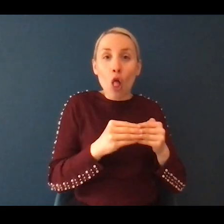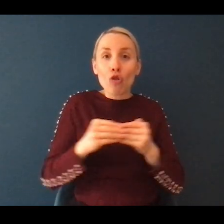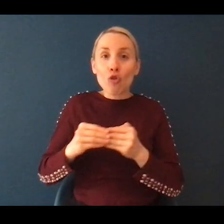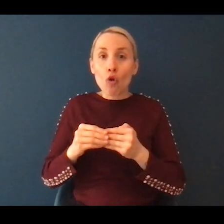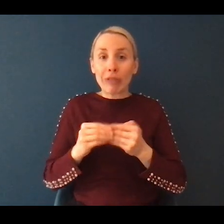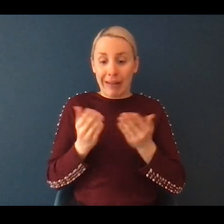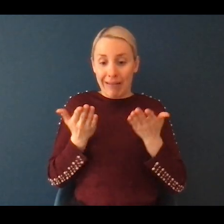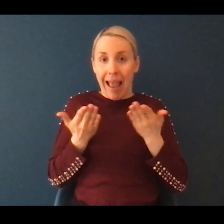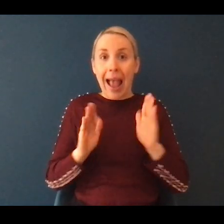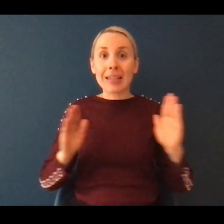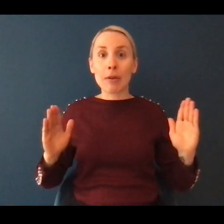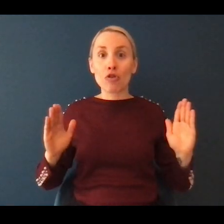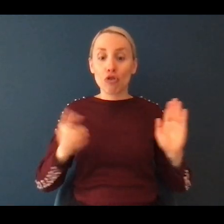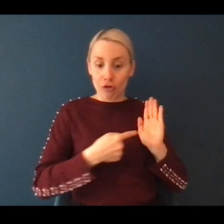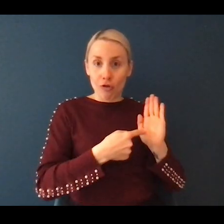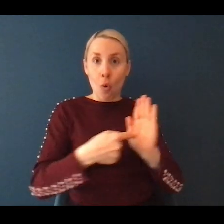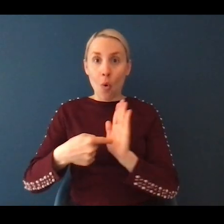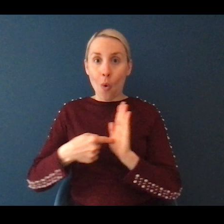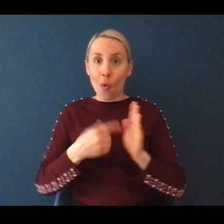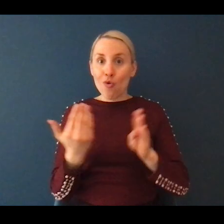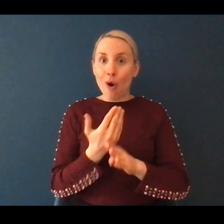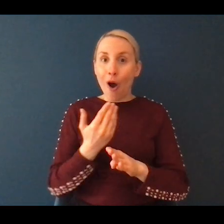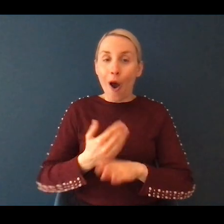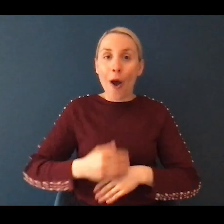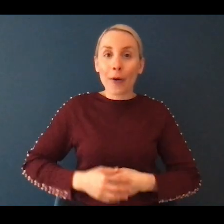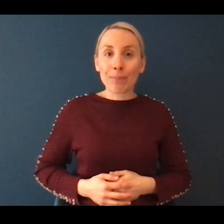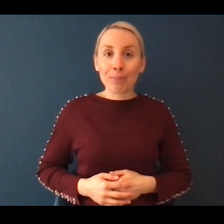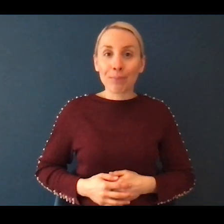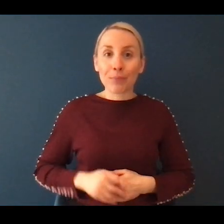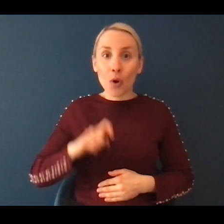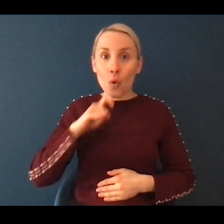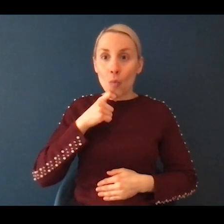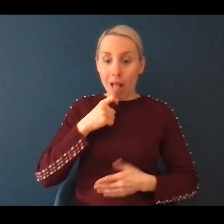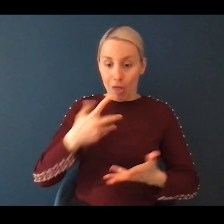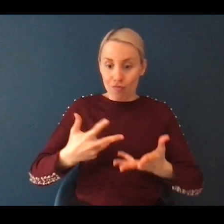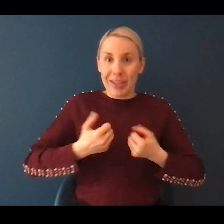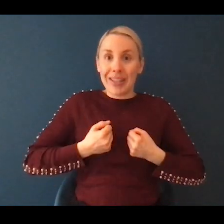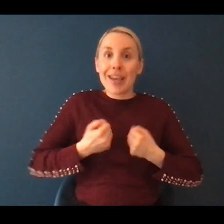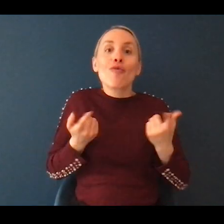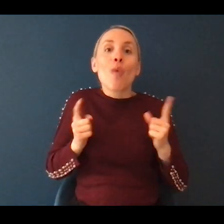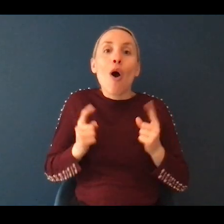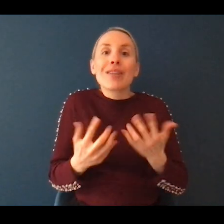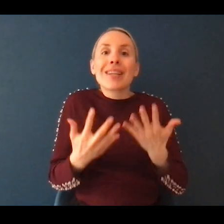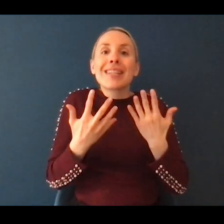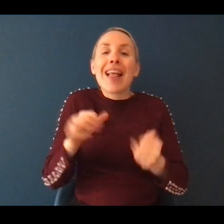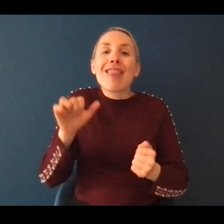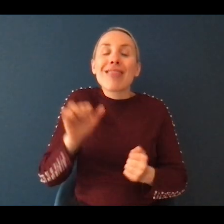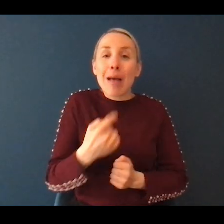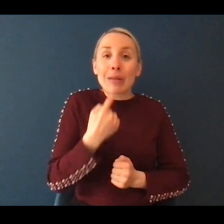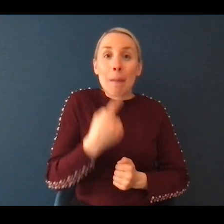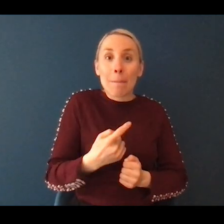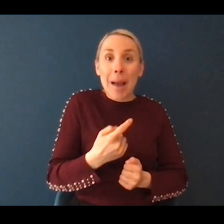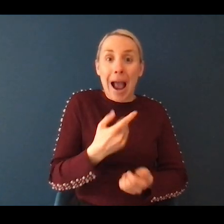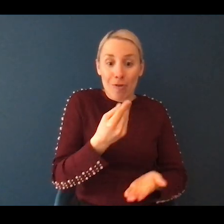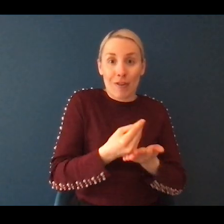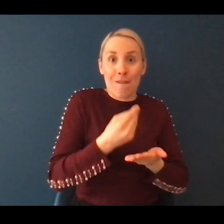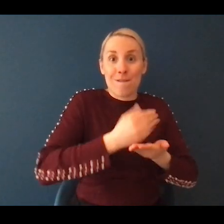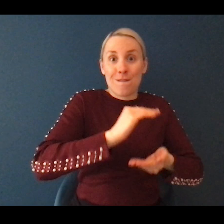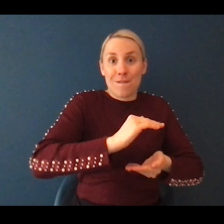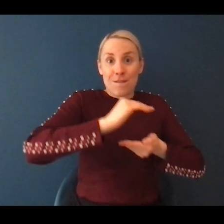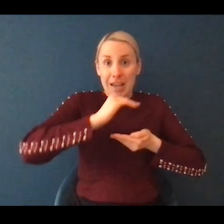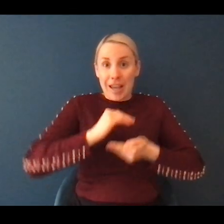artists will receive a £10,000 fee and a £5,000 production budget with a full package